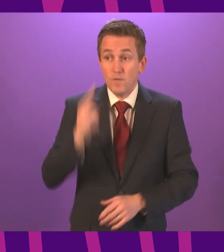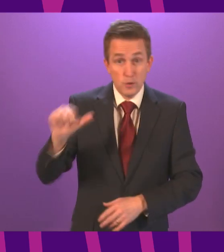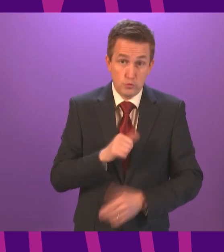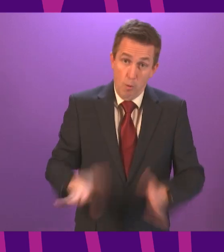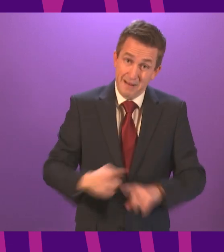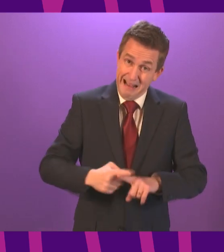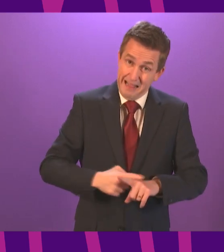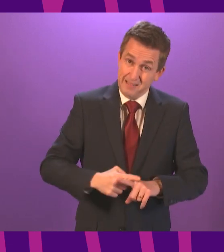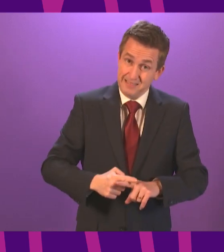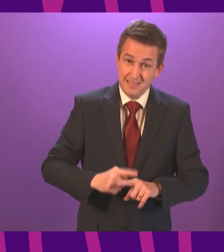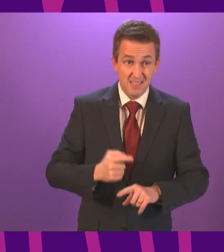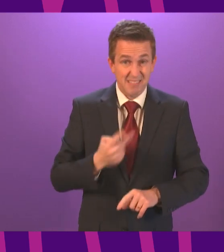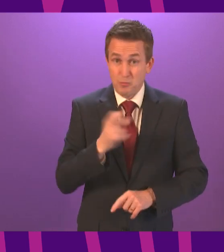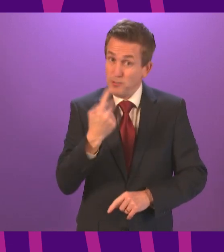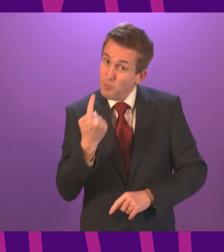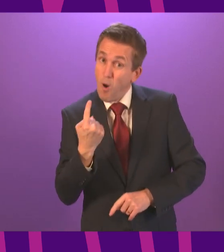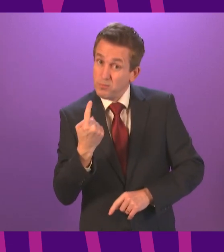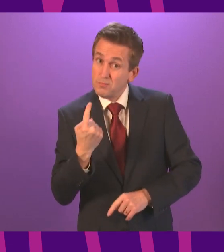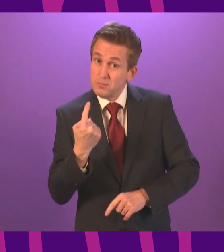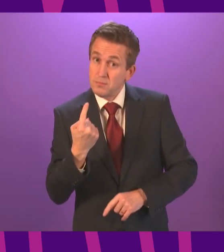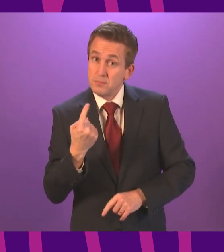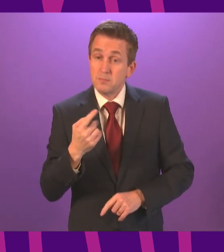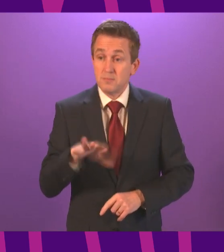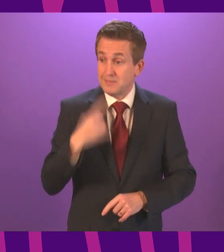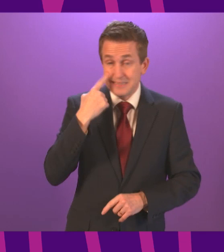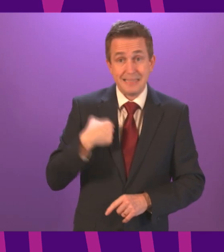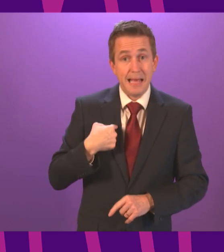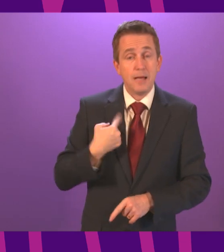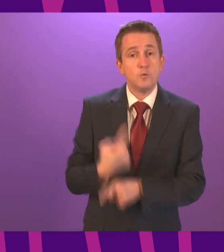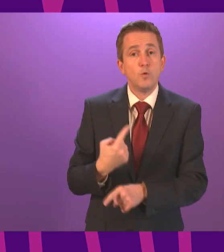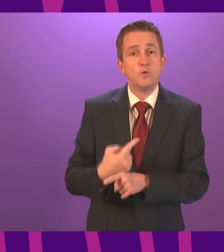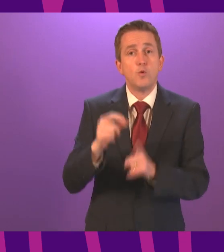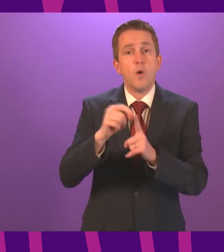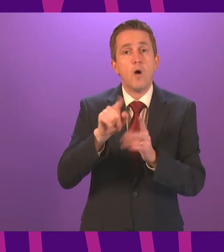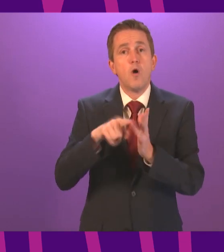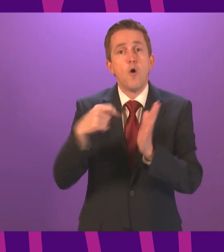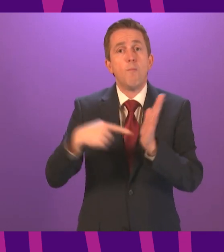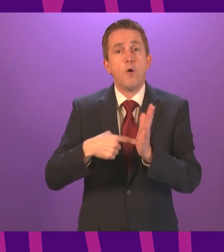Yesterday, I spoke to the management team at the Port of Cromarty Firth. In contrast